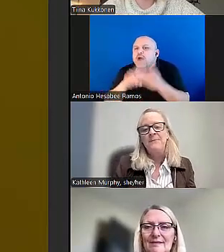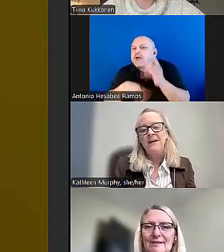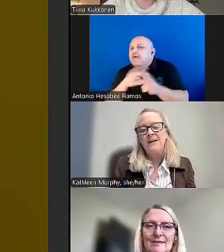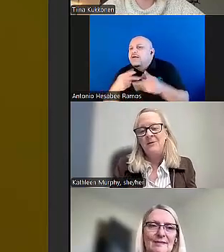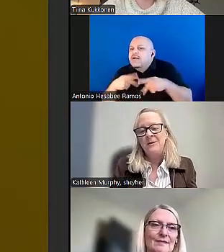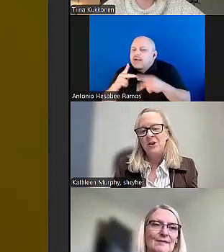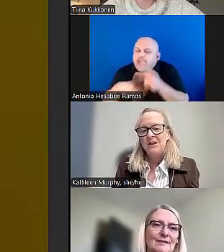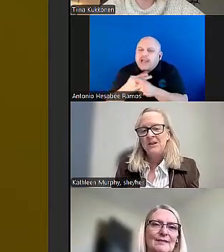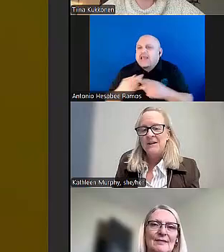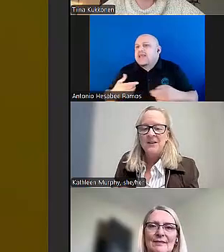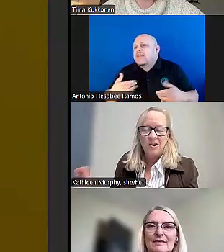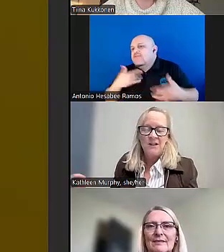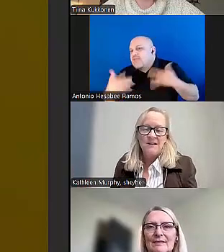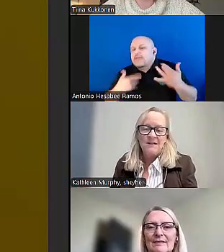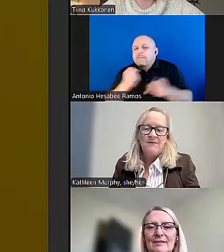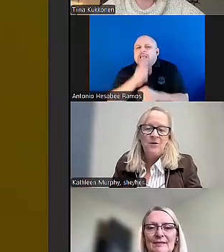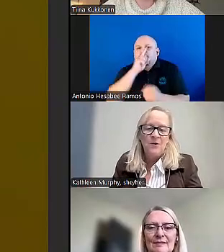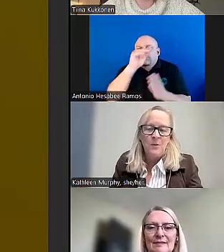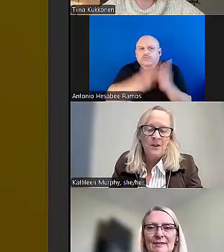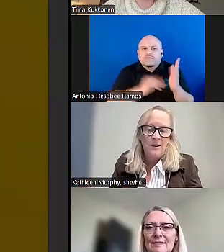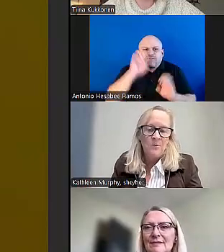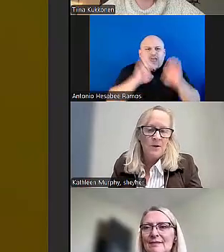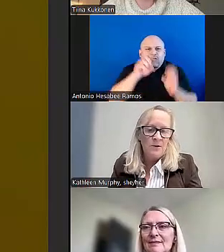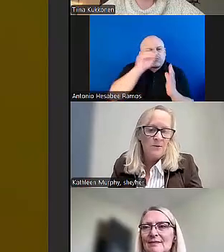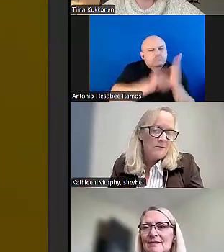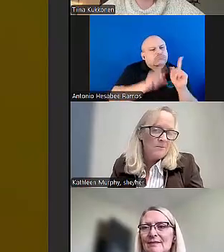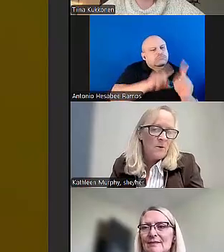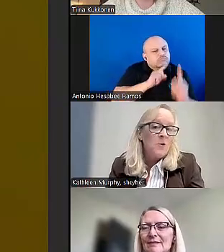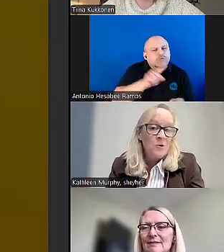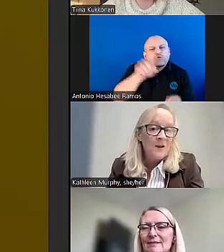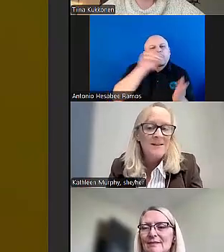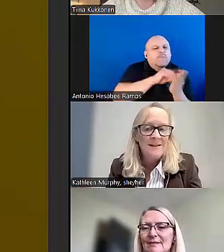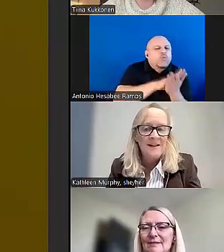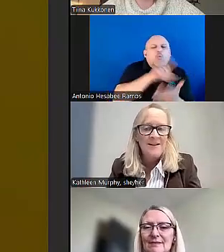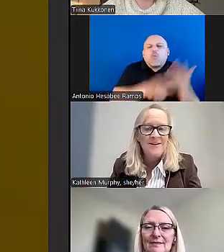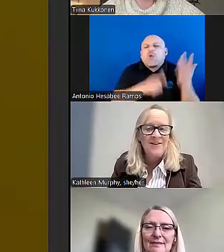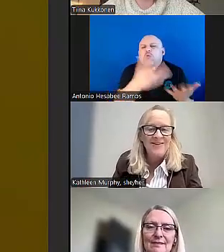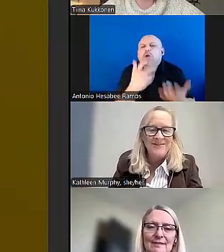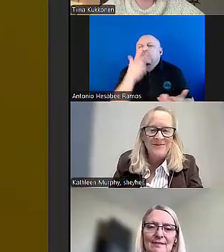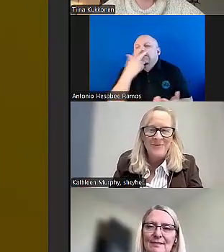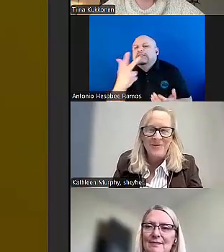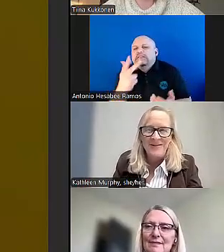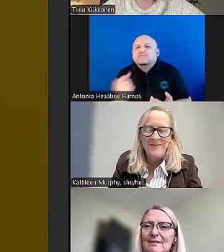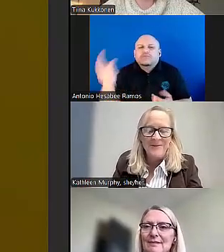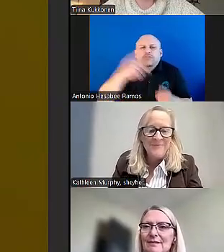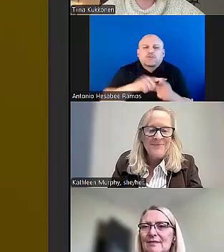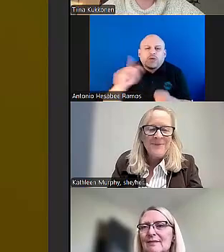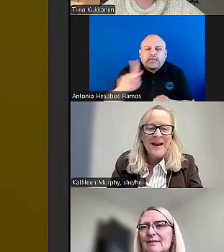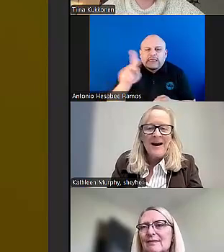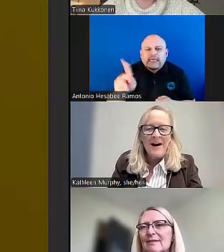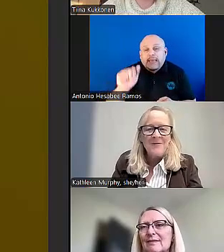the evaluation has a chance for you to put in. What would you like to see KTDRR do more of.